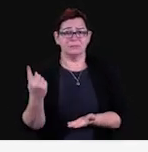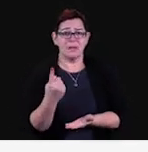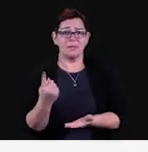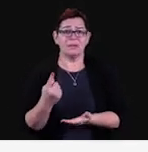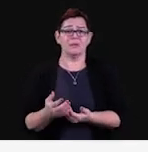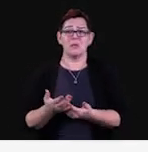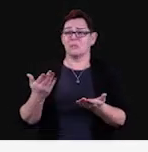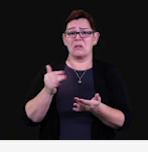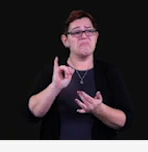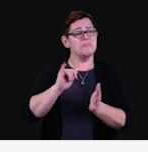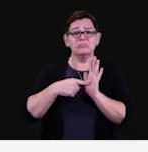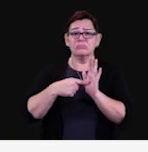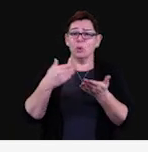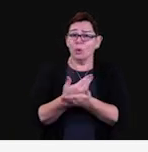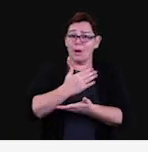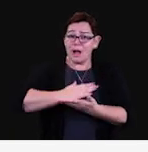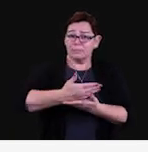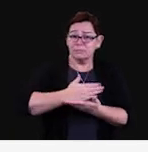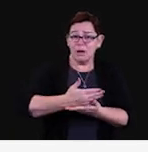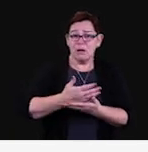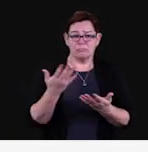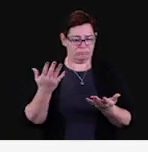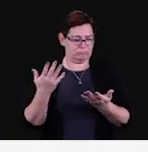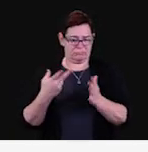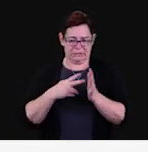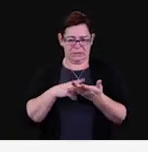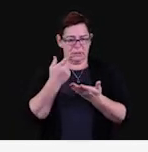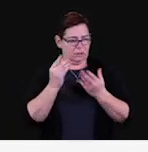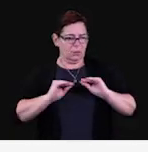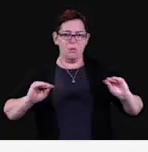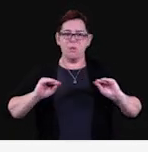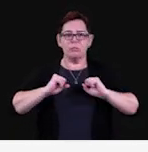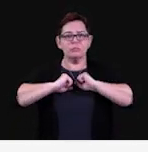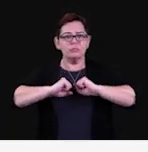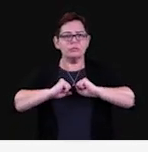laptop, you’re not protected if something goes wrong, and you want a refund.